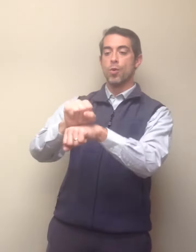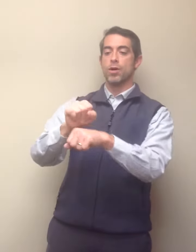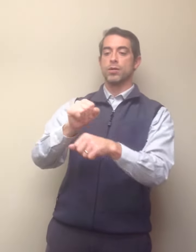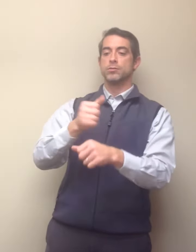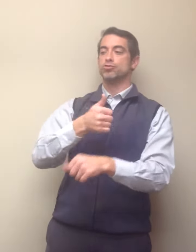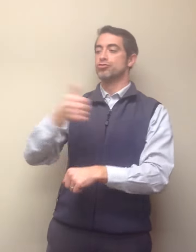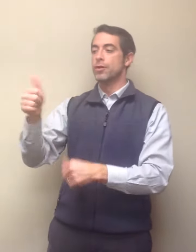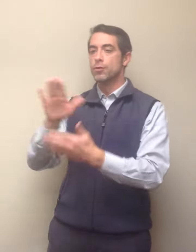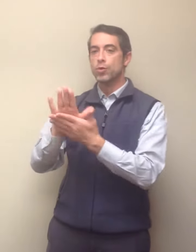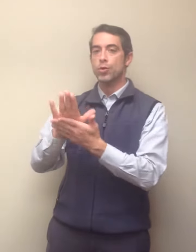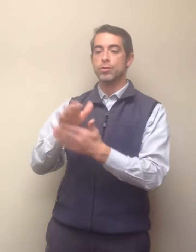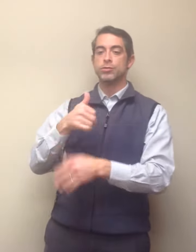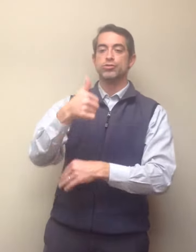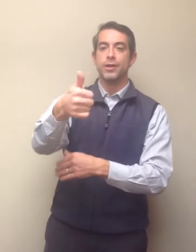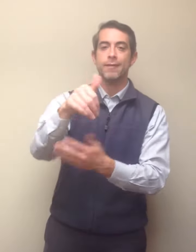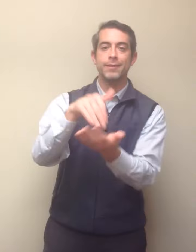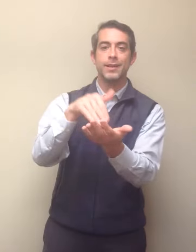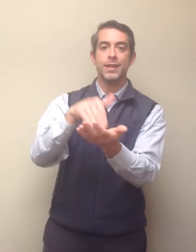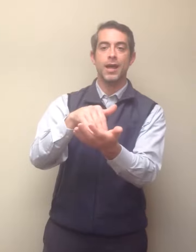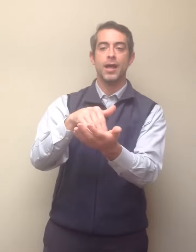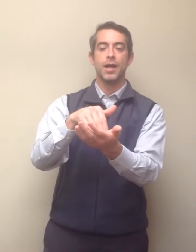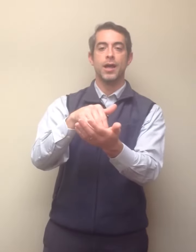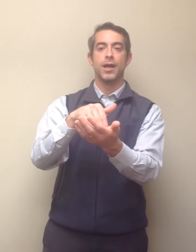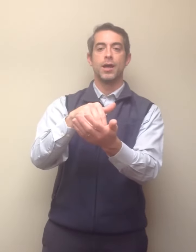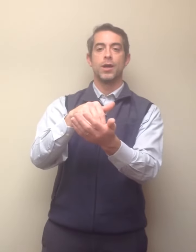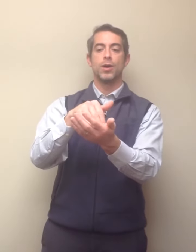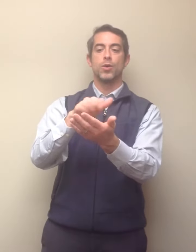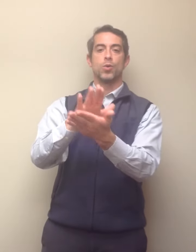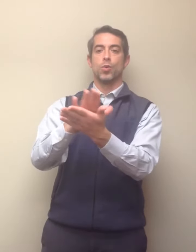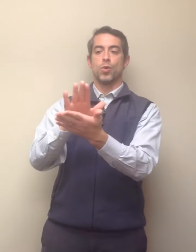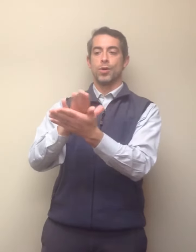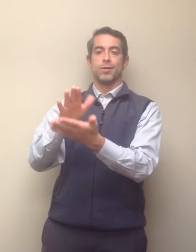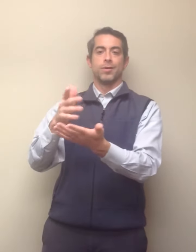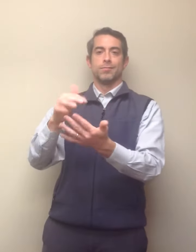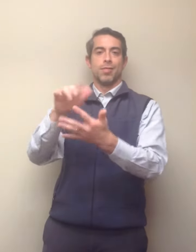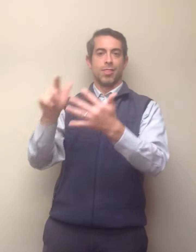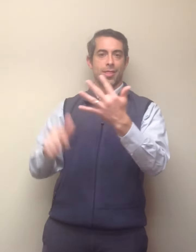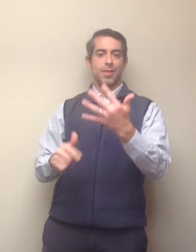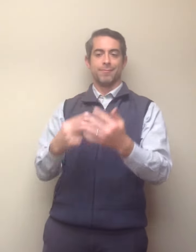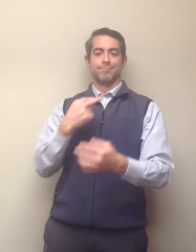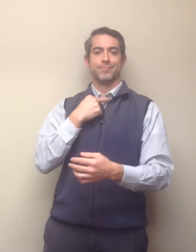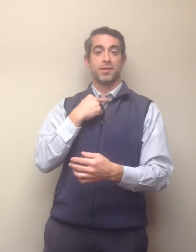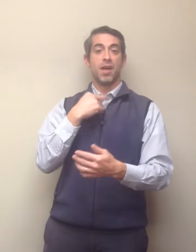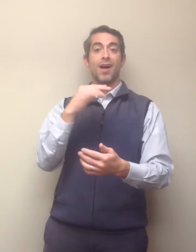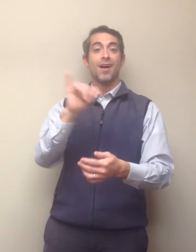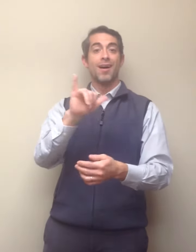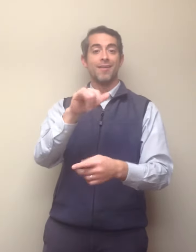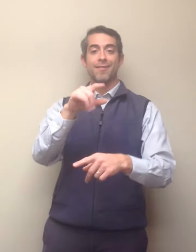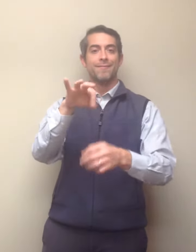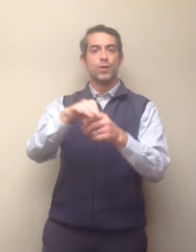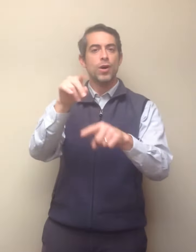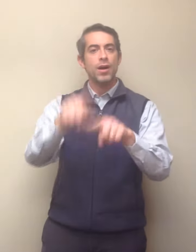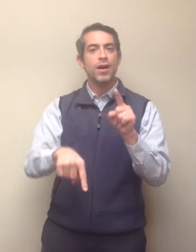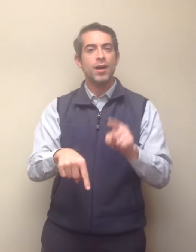and may even be unable to vote To make sure people who are deaf